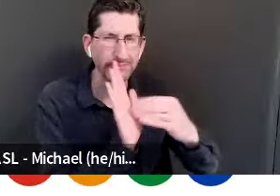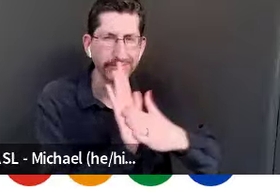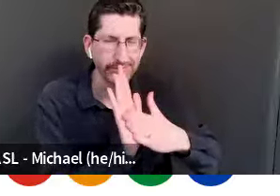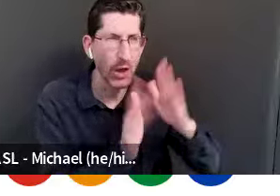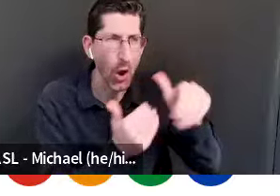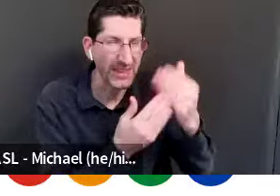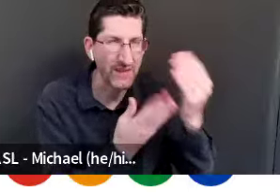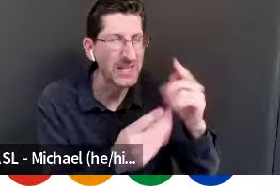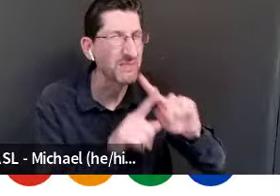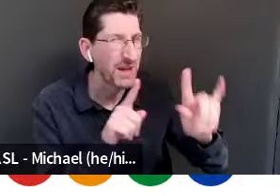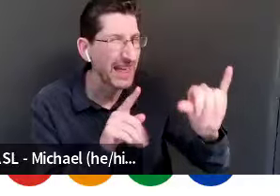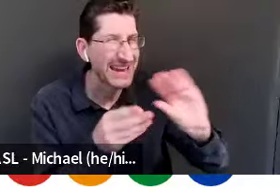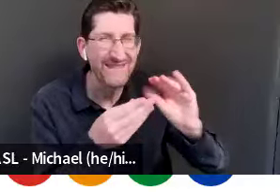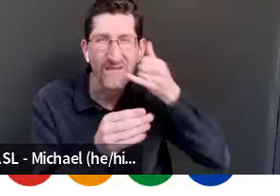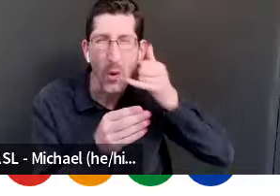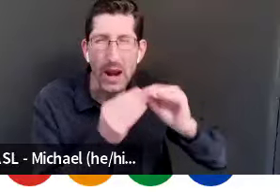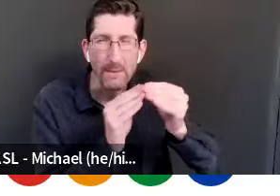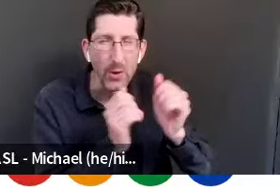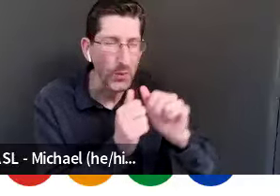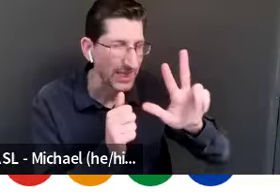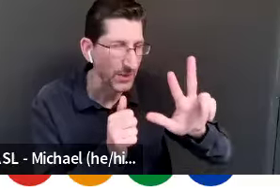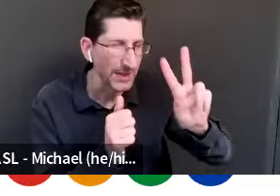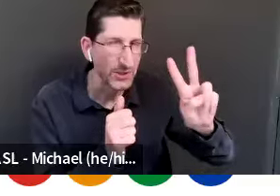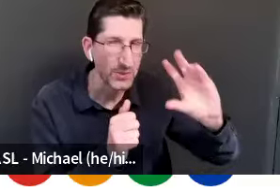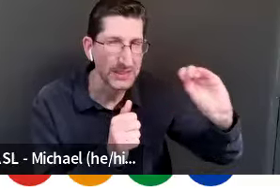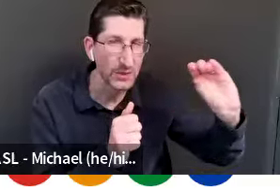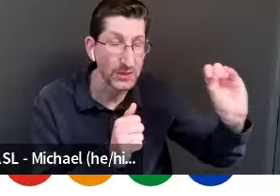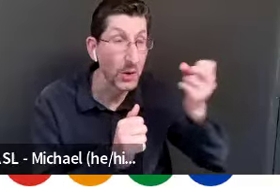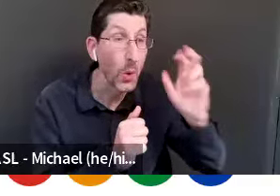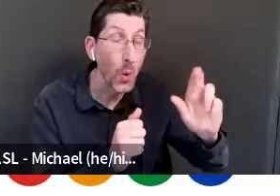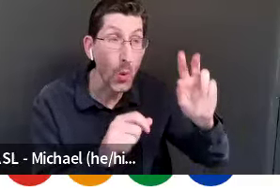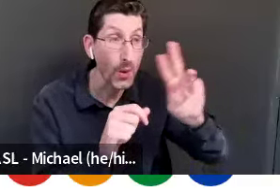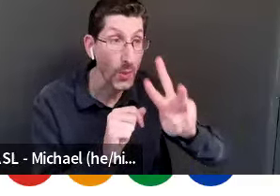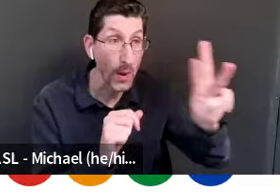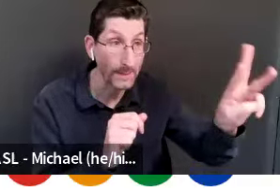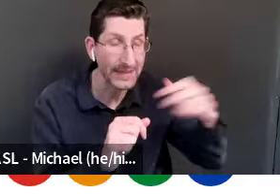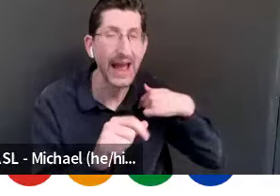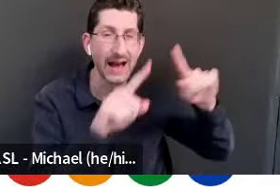CUSTOMER SUPPORT. WE'LL HAVE THE INFORMATION LATER